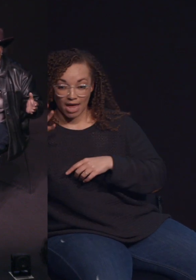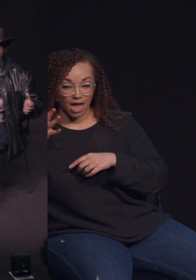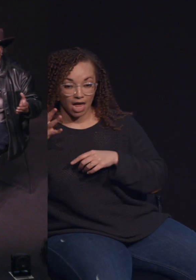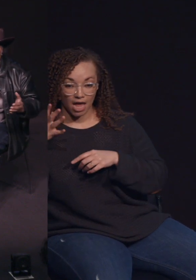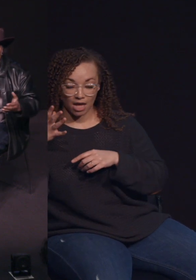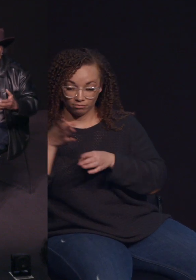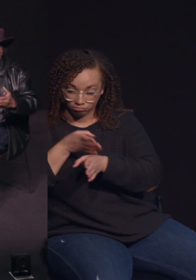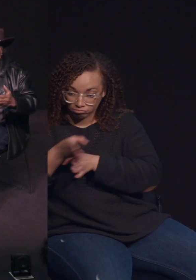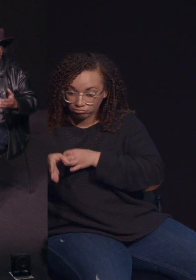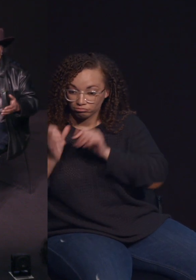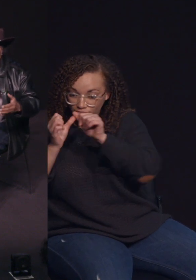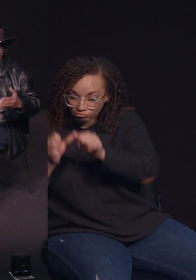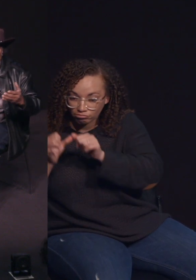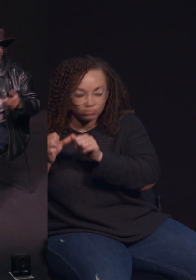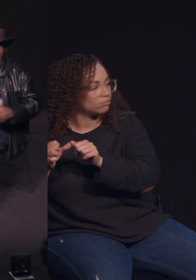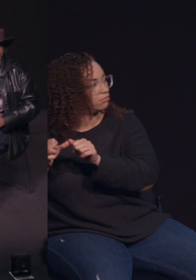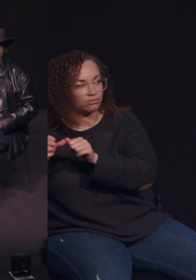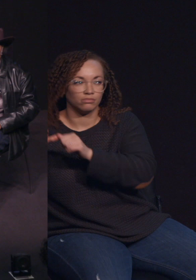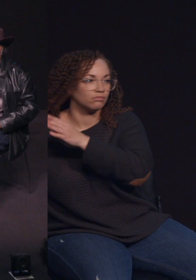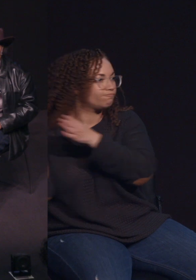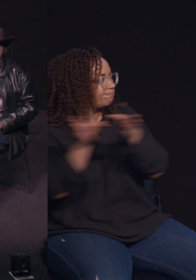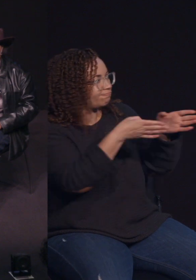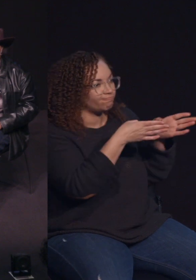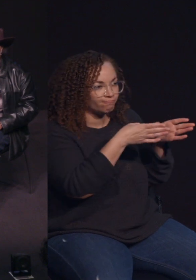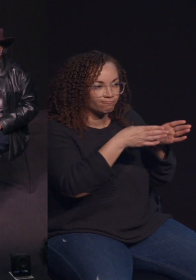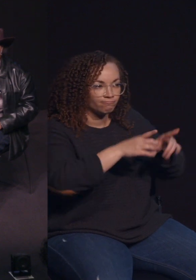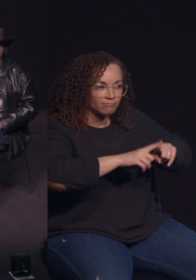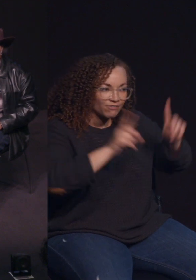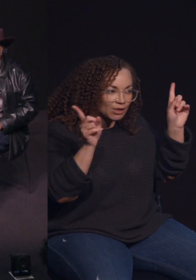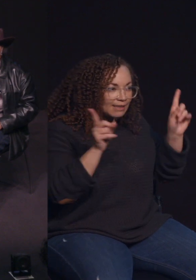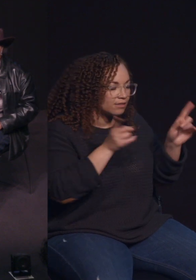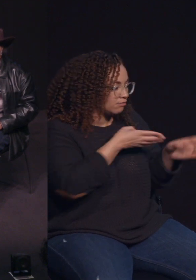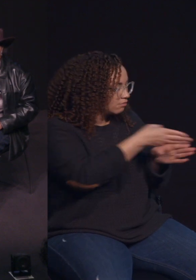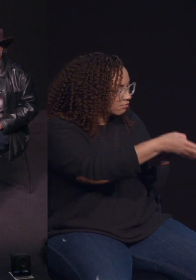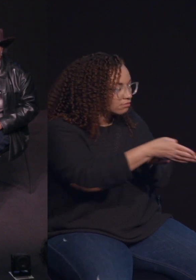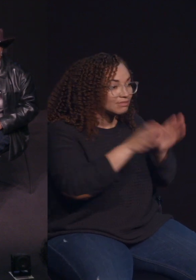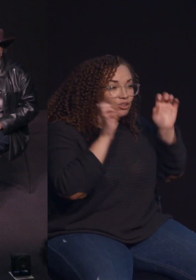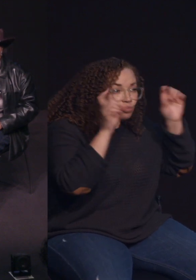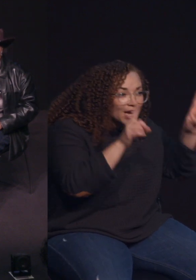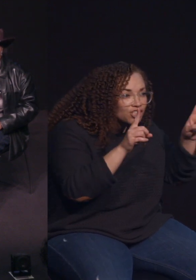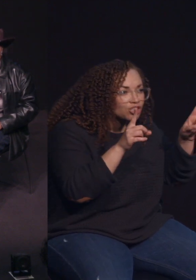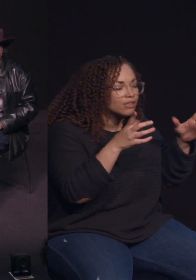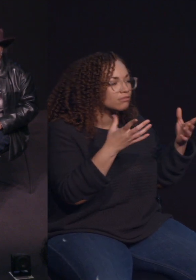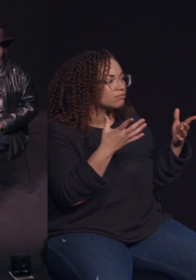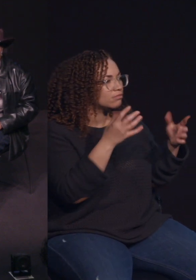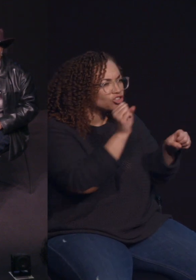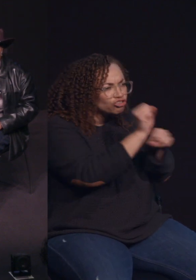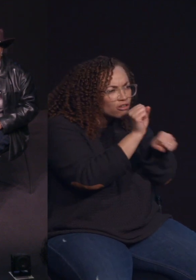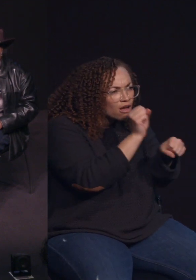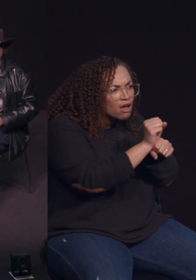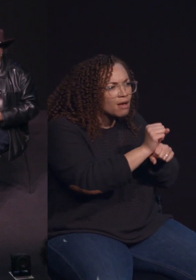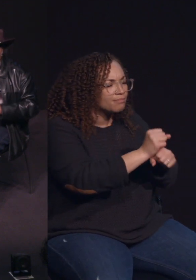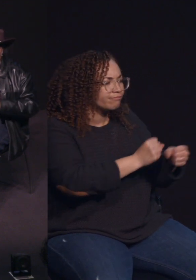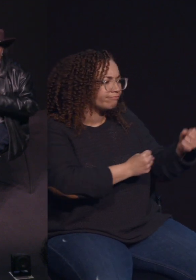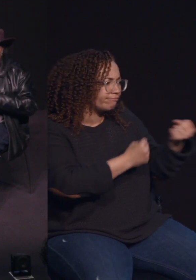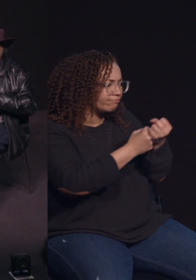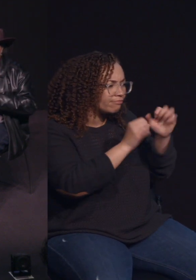You need to get you a education, get you a job so you can pay, you know, you can take care of your family. Well, I did that but, like I said,